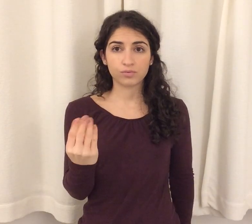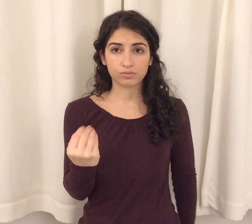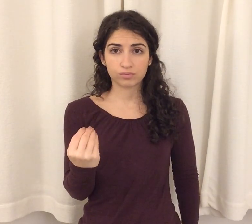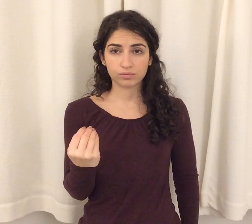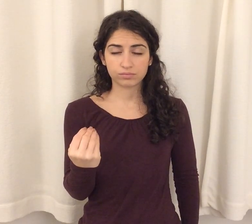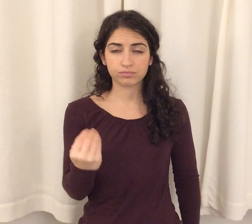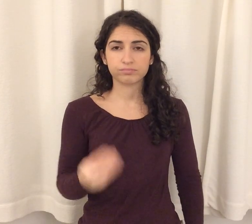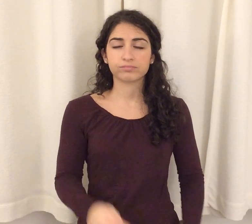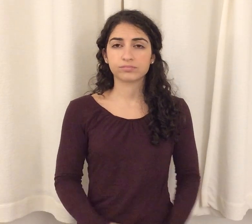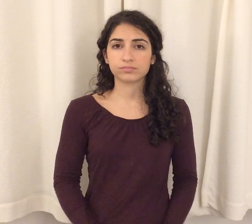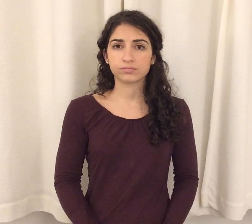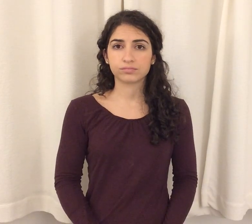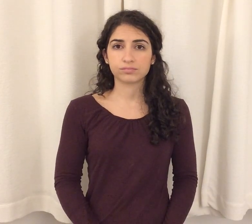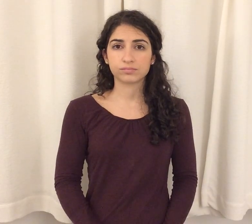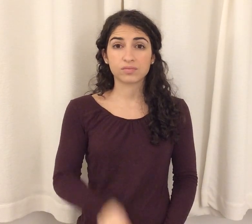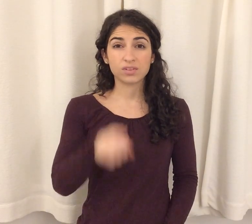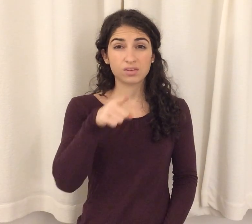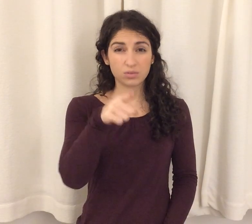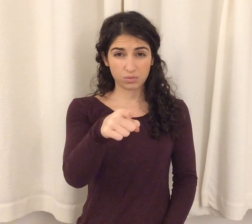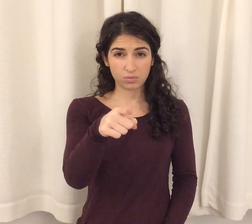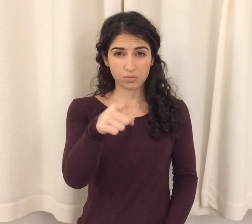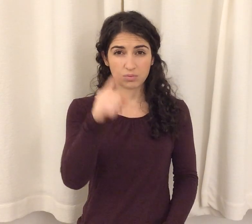number 14: